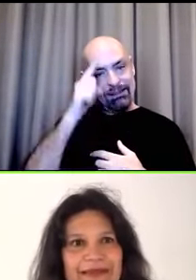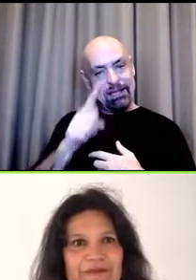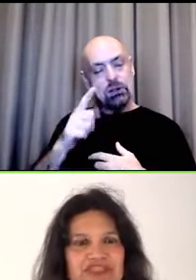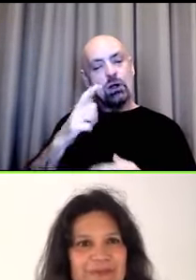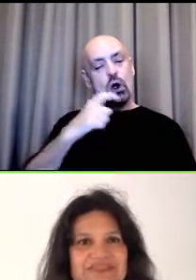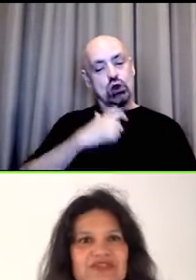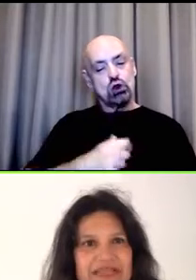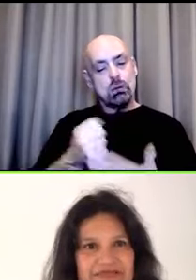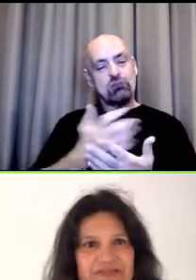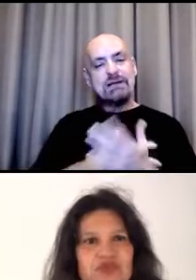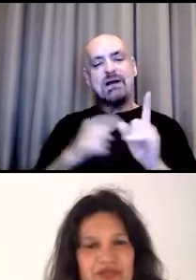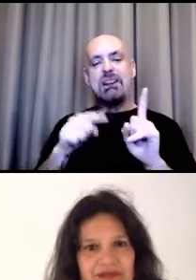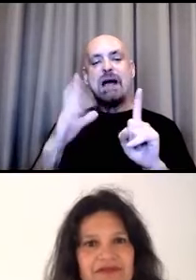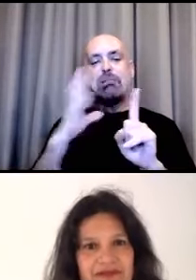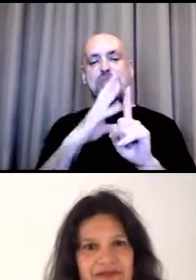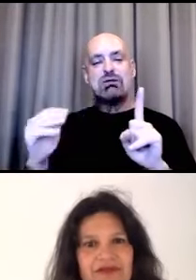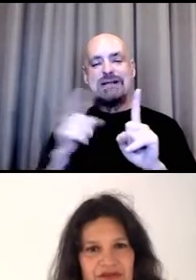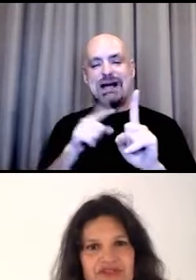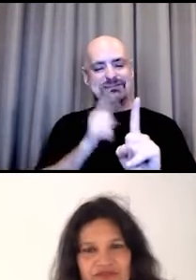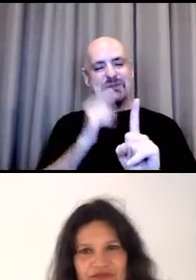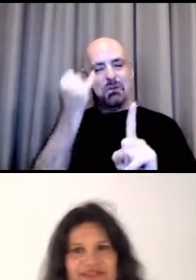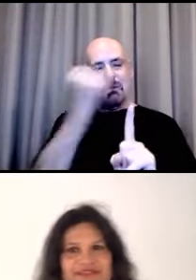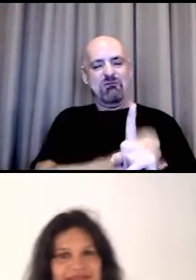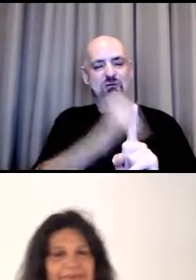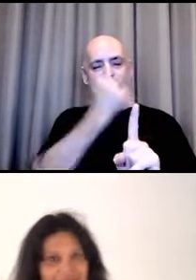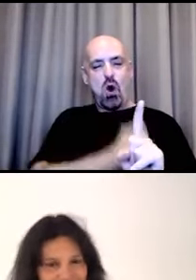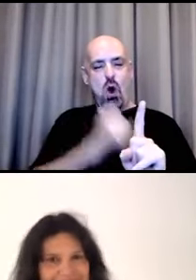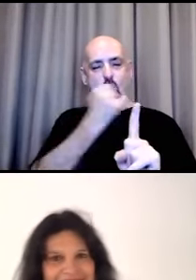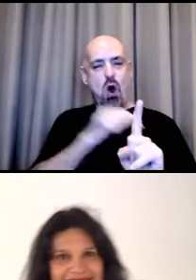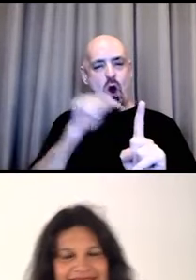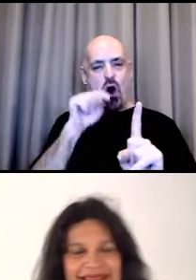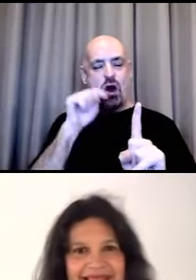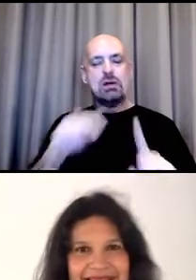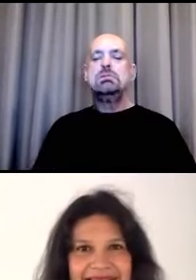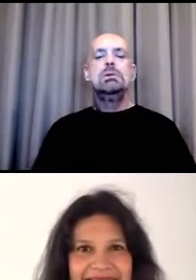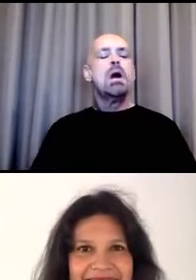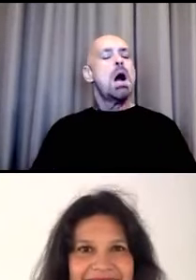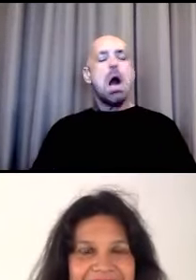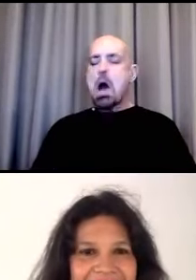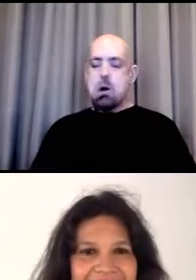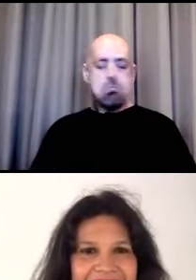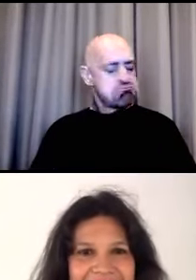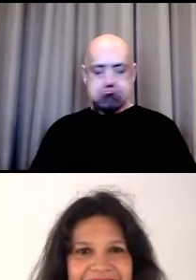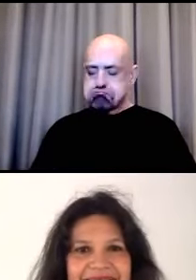about India this pattern seems to be recreated.